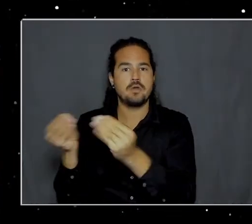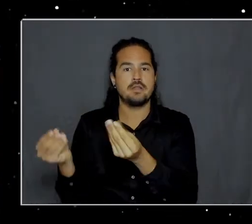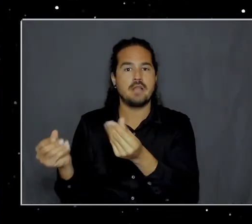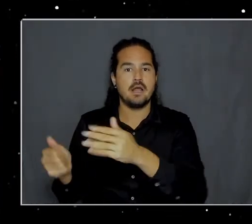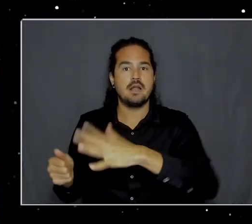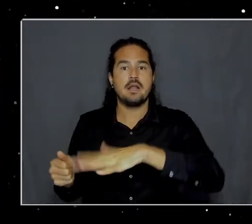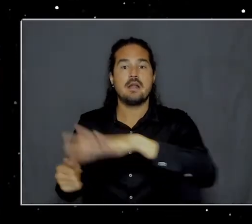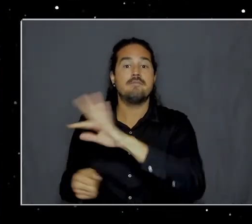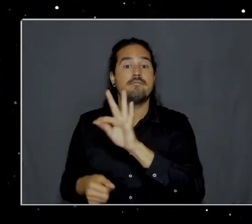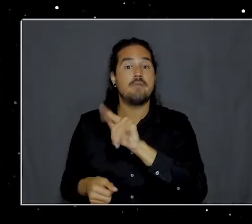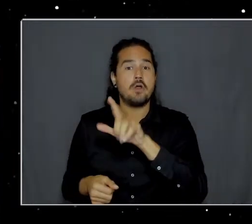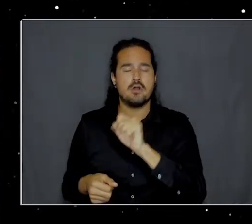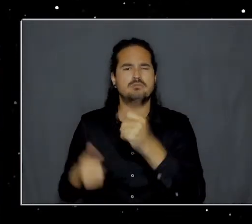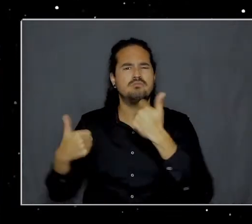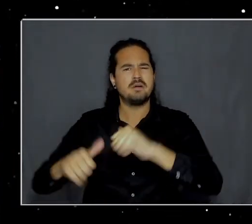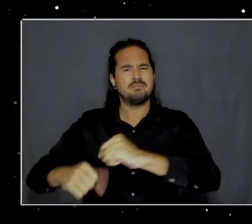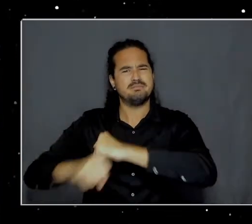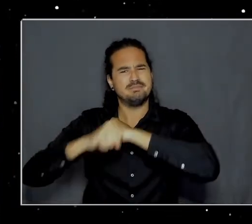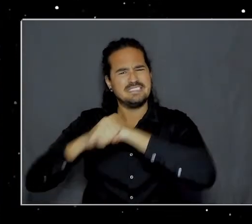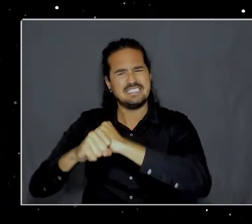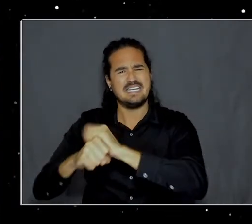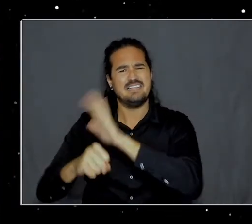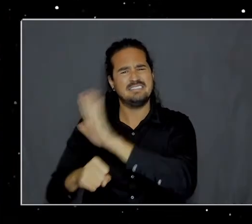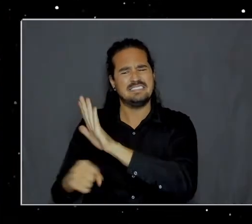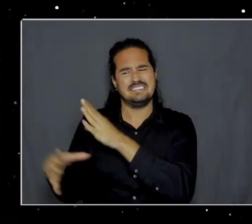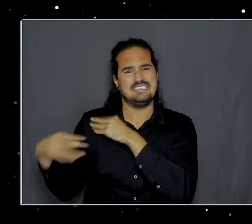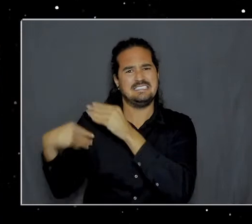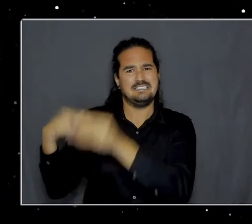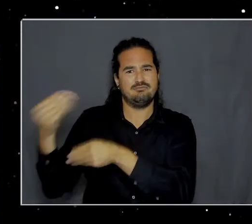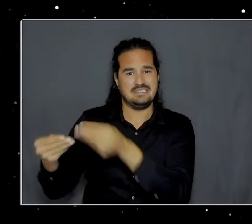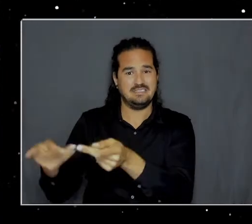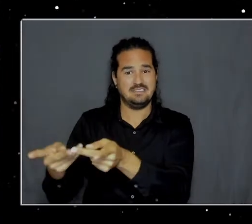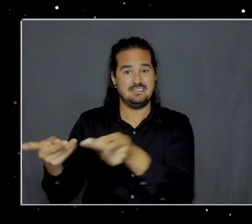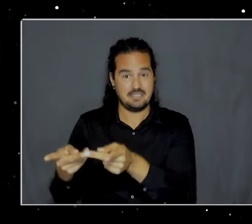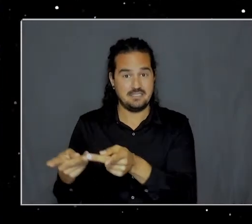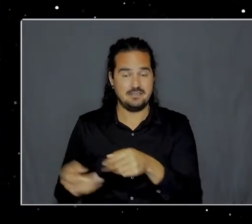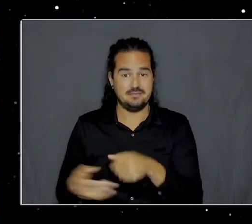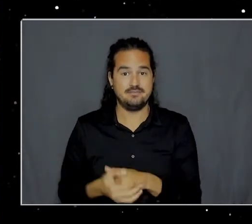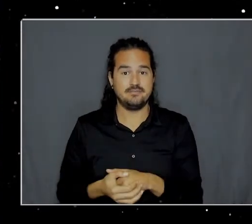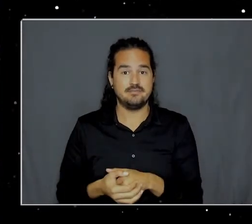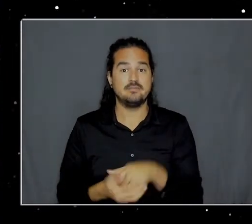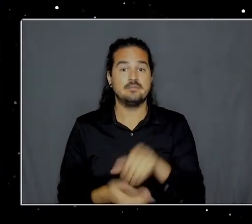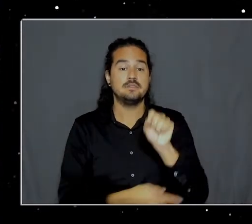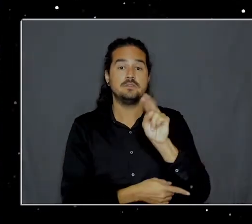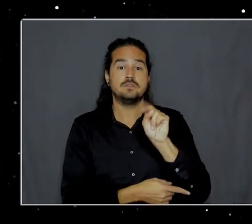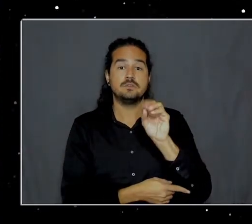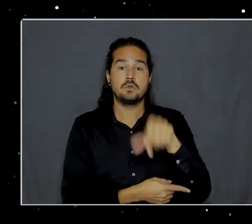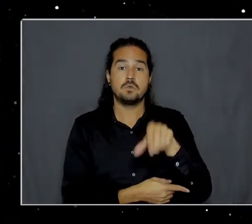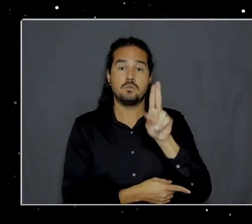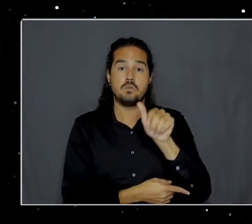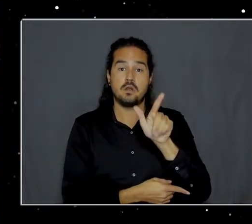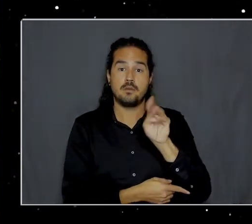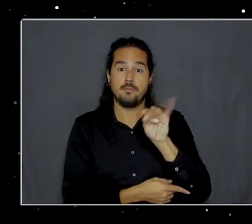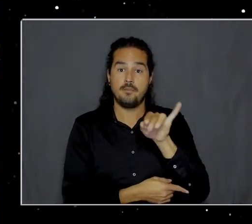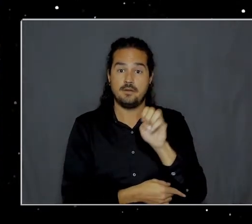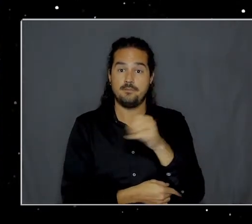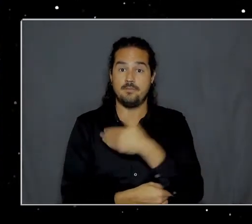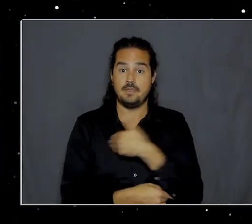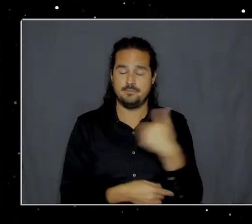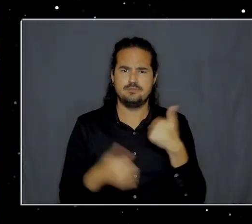THIS SACRED SITE, THE LAND UPON WHICH SNOQUALMIE MEMBERS